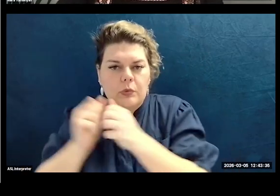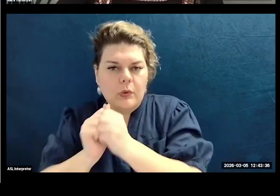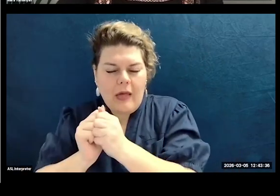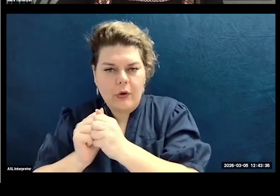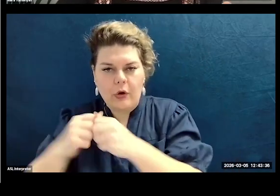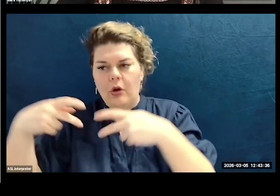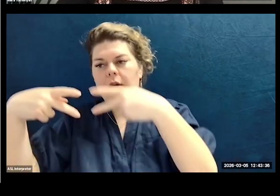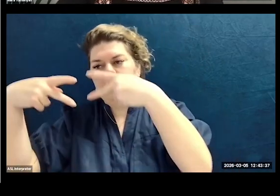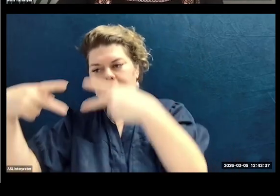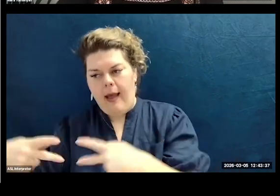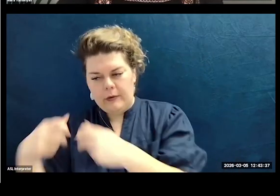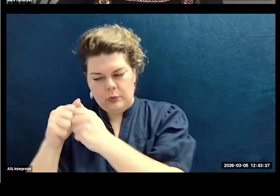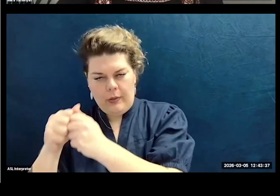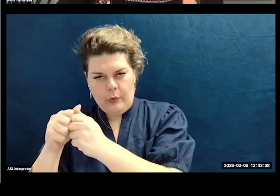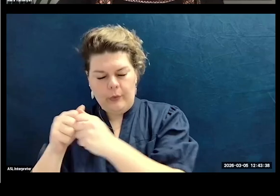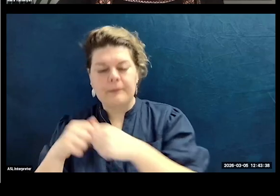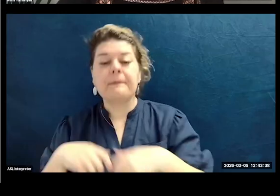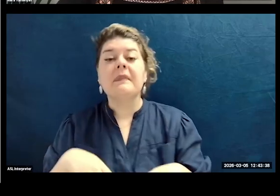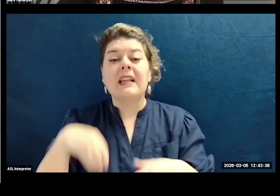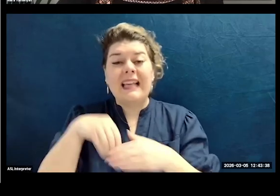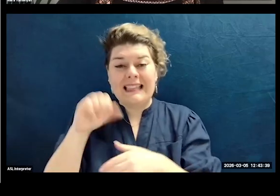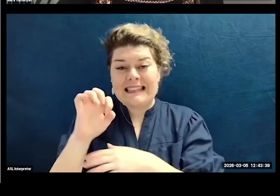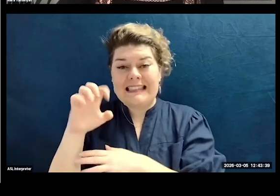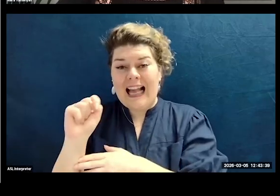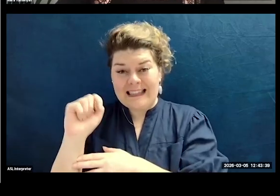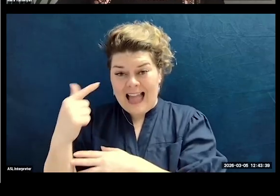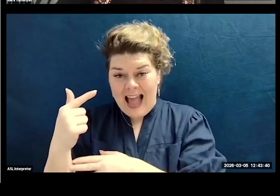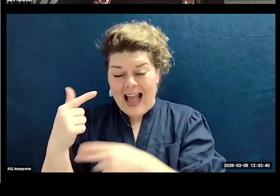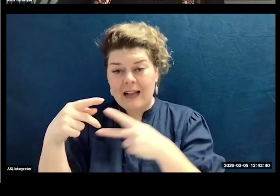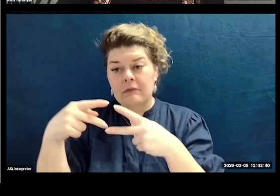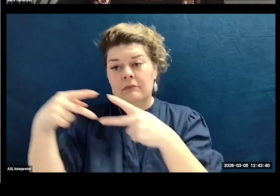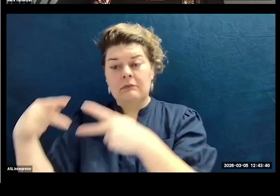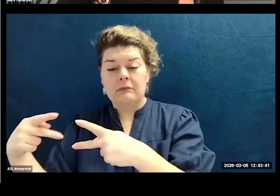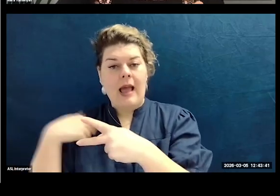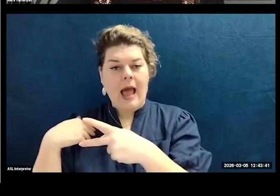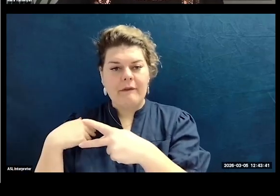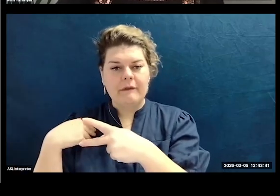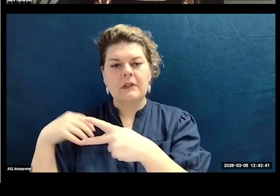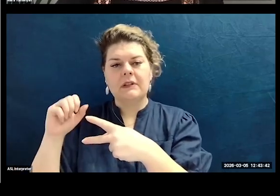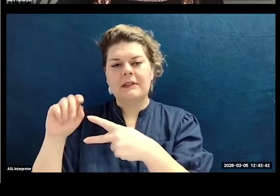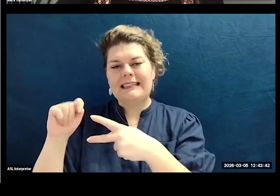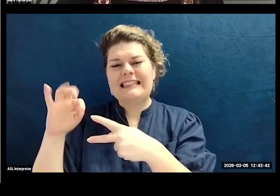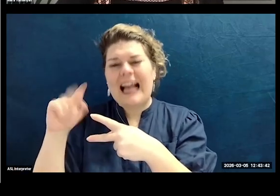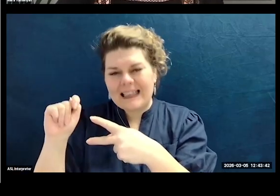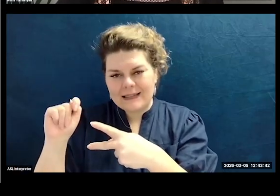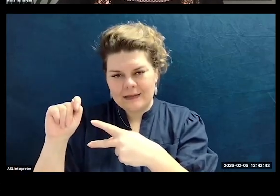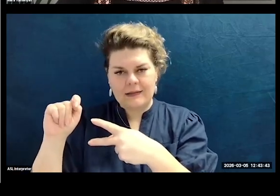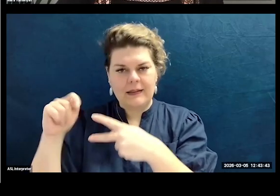Within these section tags are text tags, which mark the text components of the document.